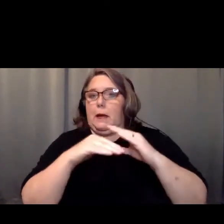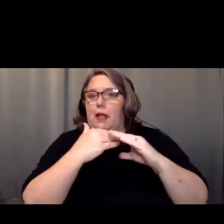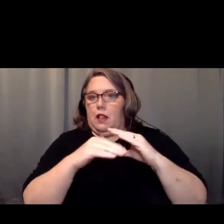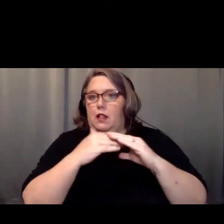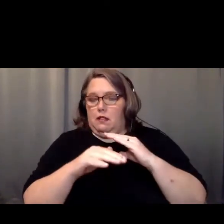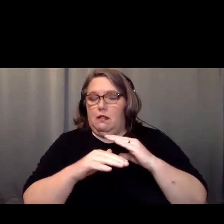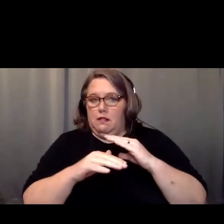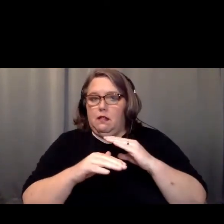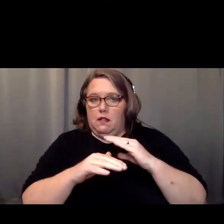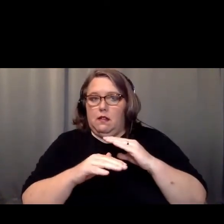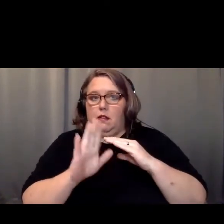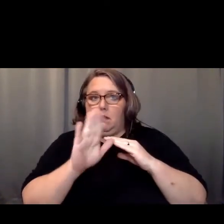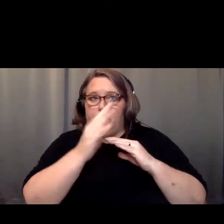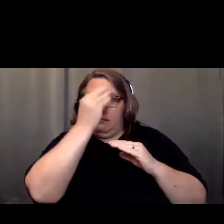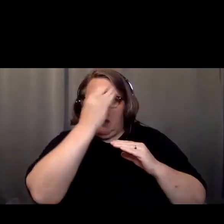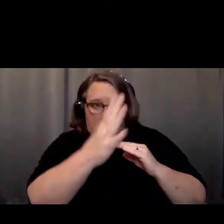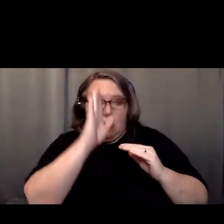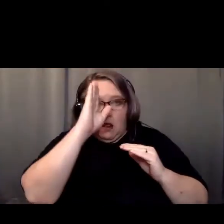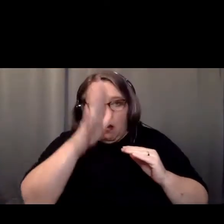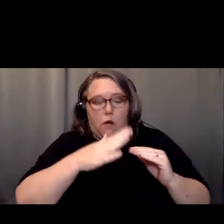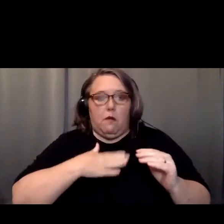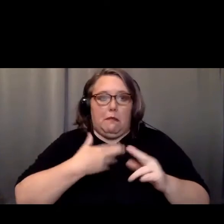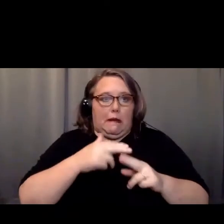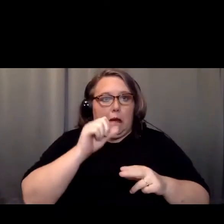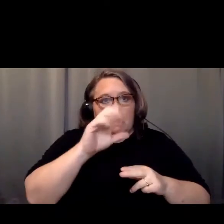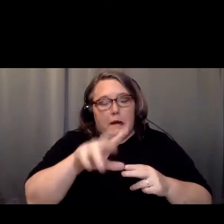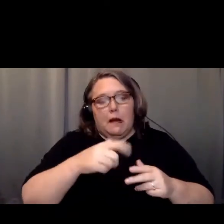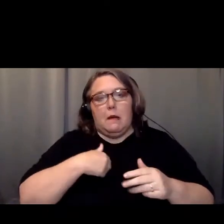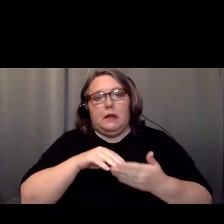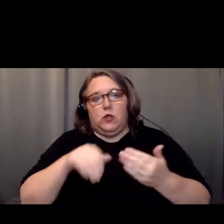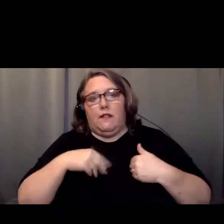and state that you're a student with a disability, that you're seeking accommodations